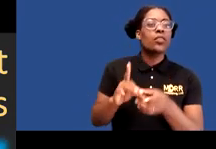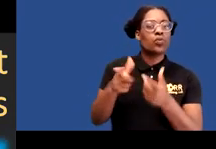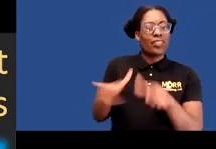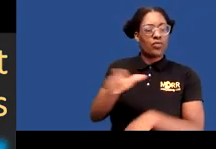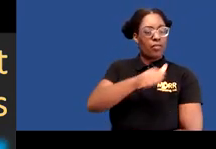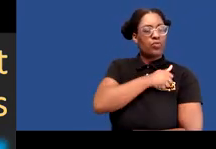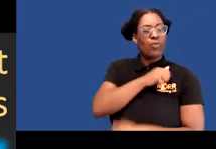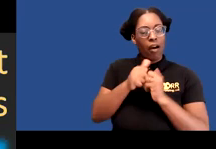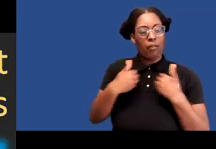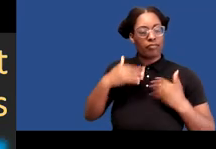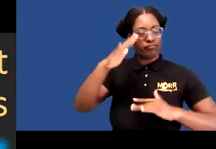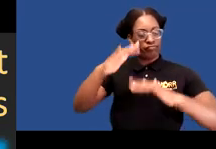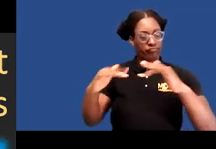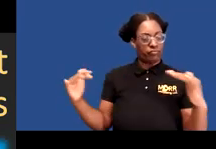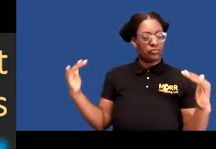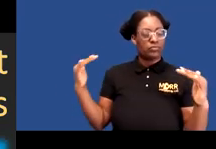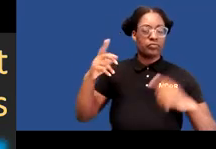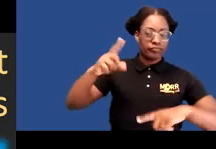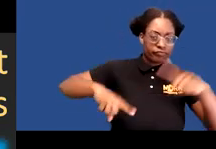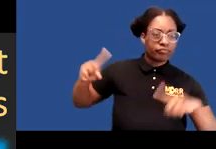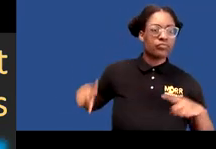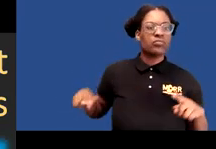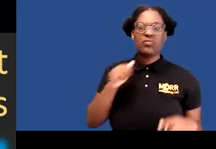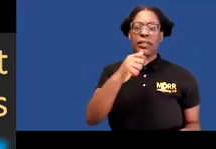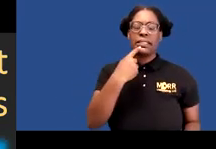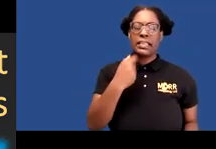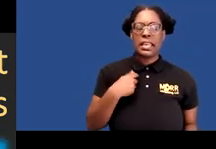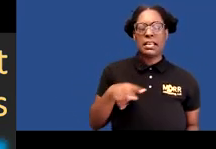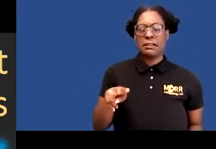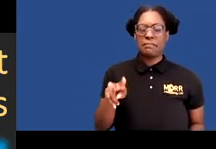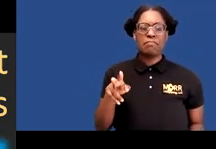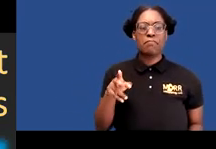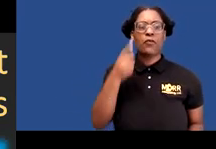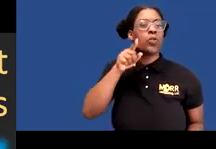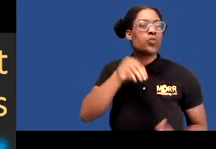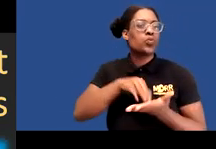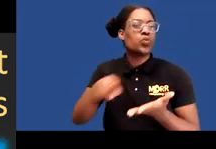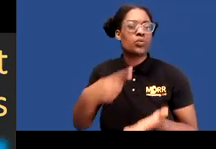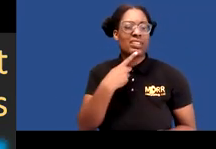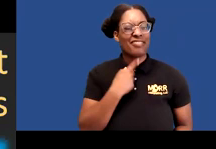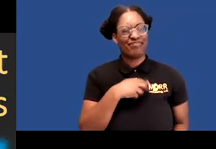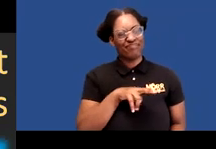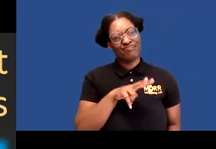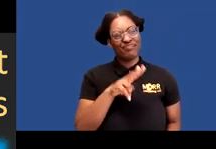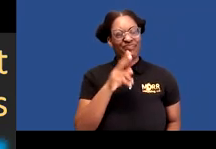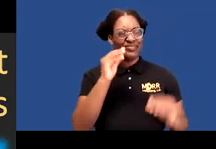Not necessarily to question a professor or instructor's choices about grading.